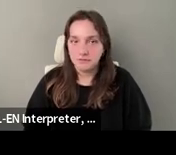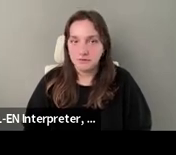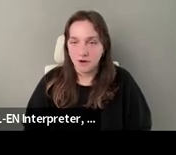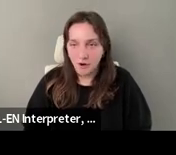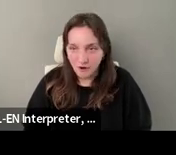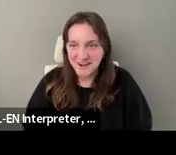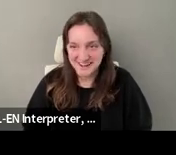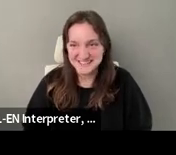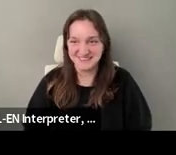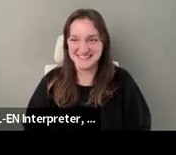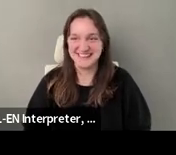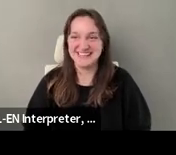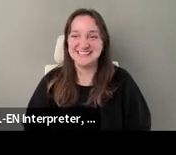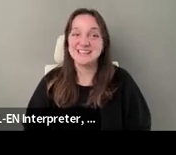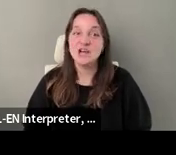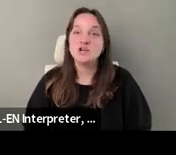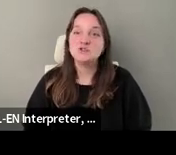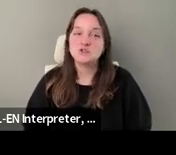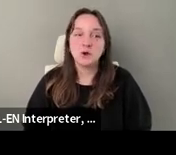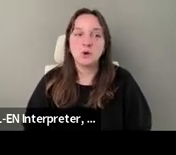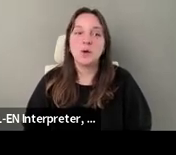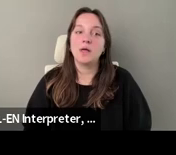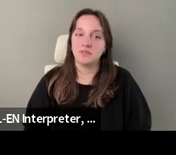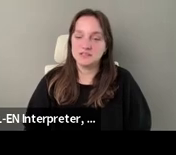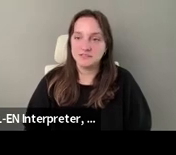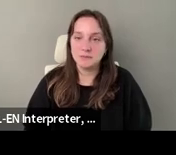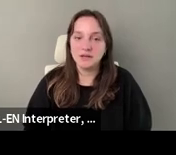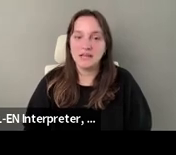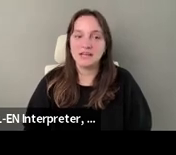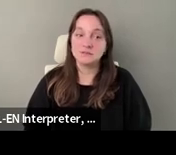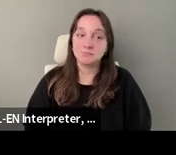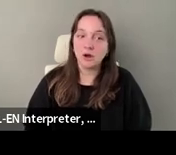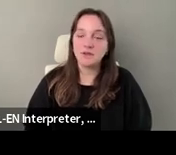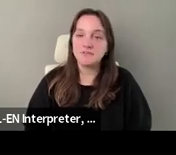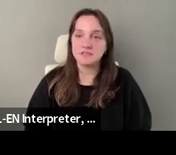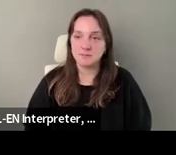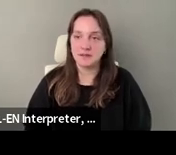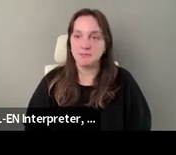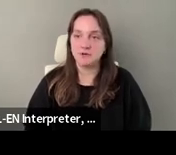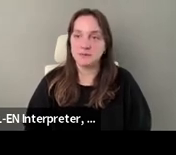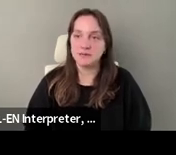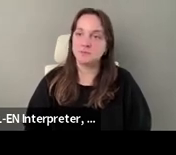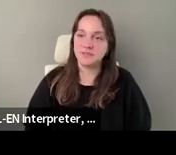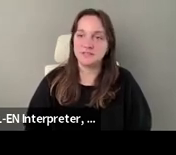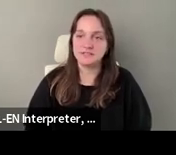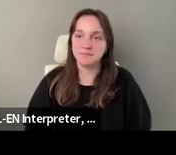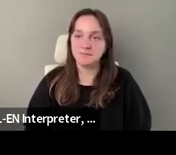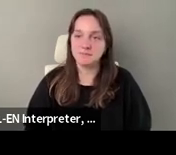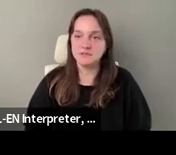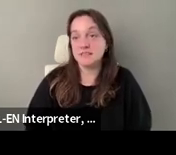identities. So the deaf community is part of the disability movement with the disabled identity, but deaf